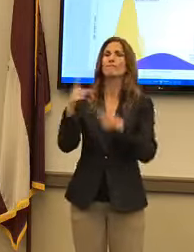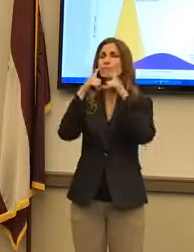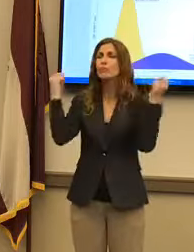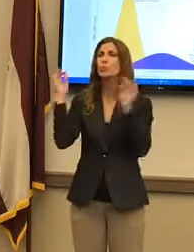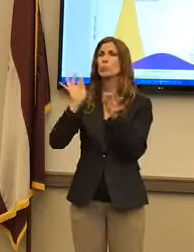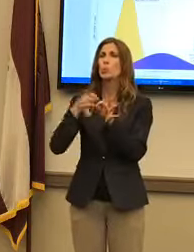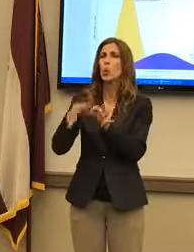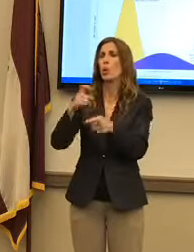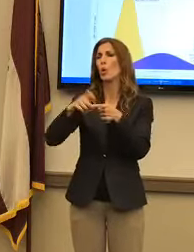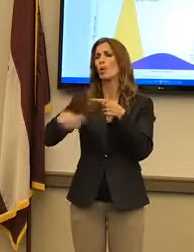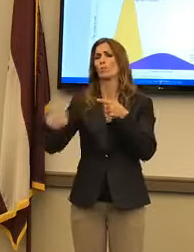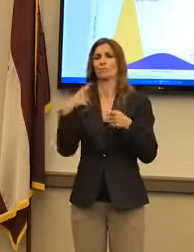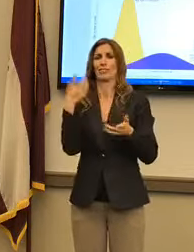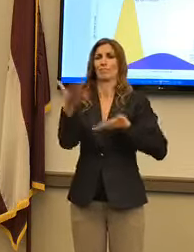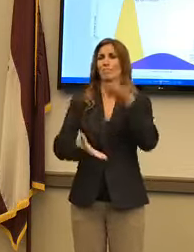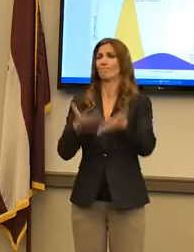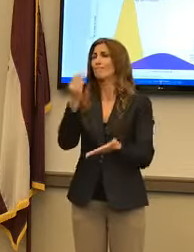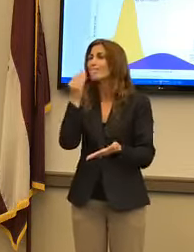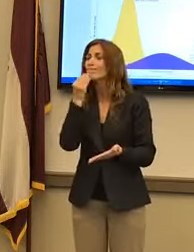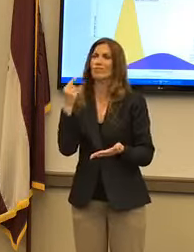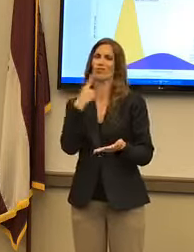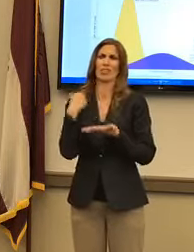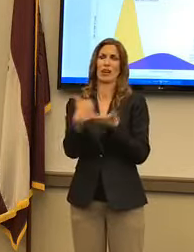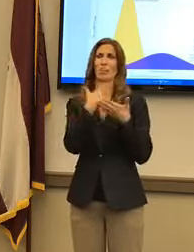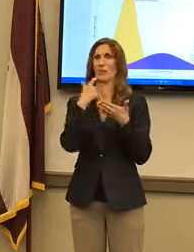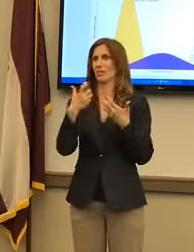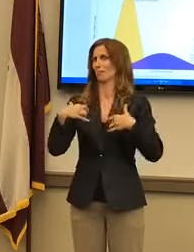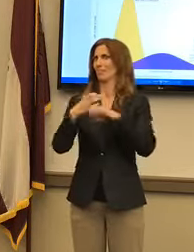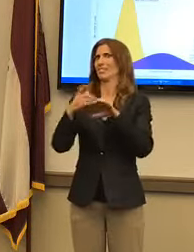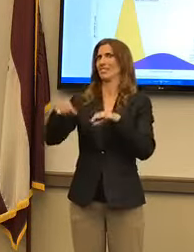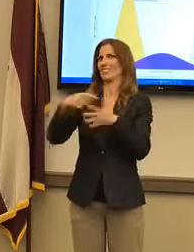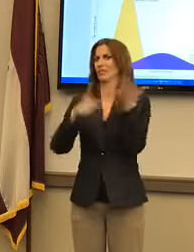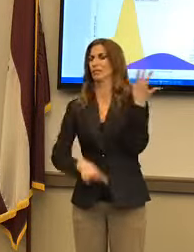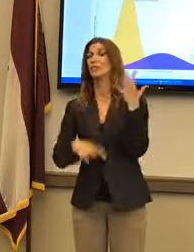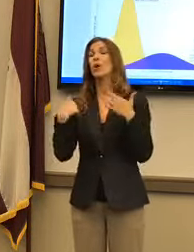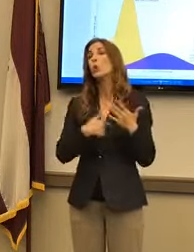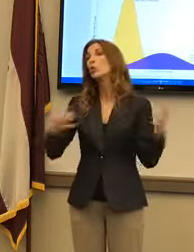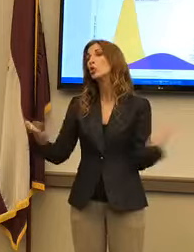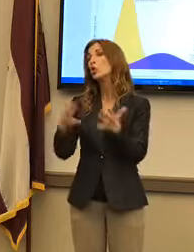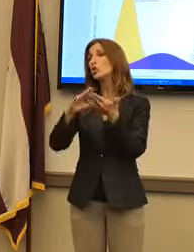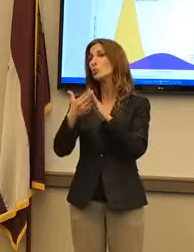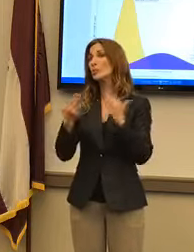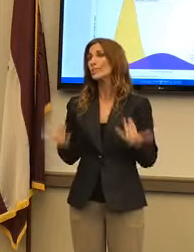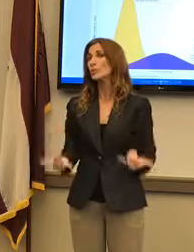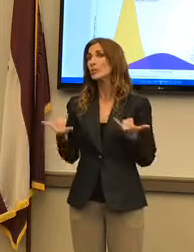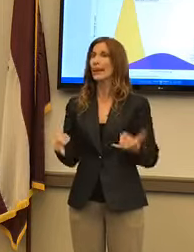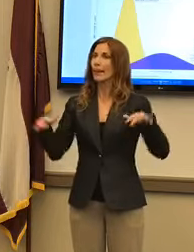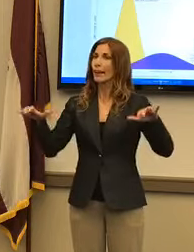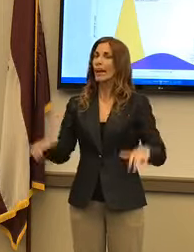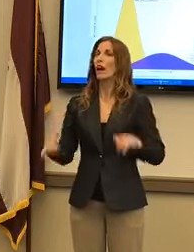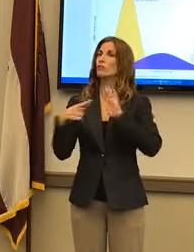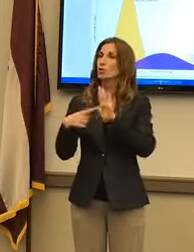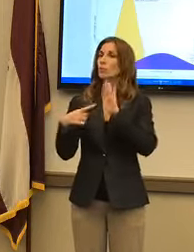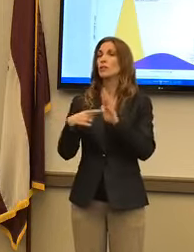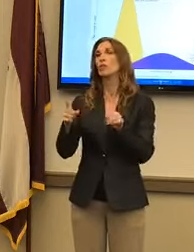around the tremendous need the crisis has spurred we are encouraging our community today to take action on behalf of first responders and frontline